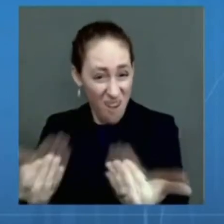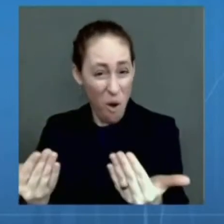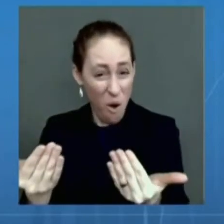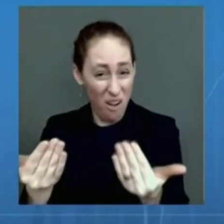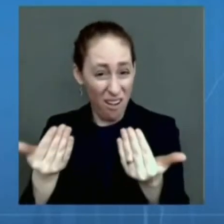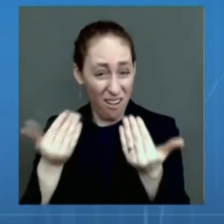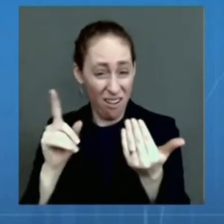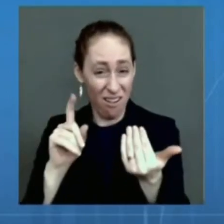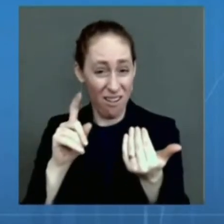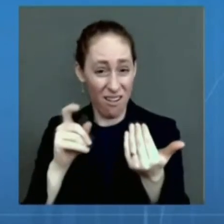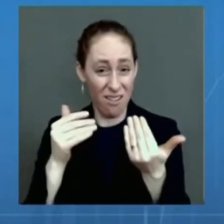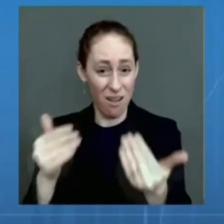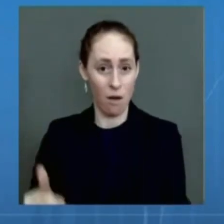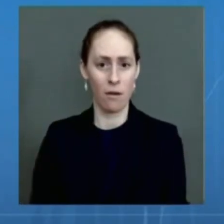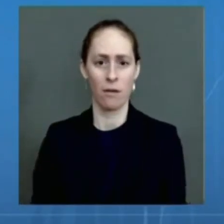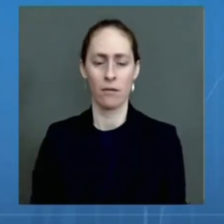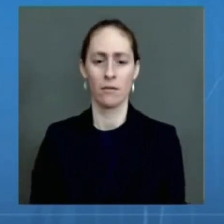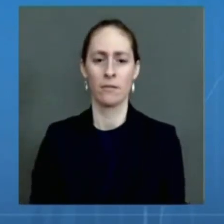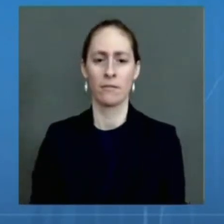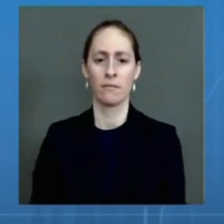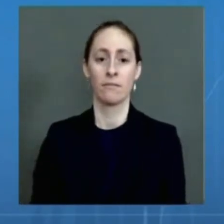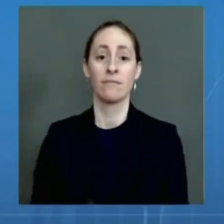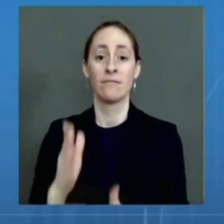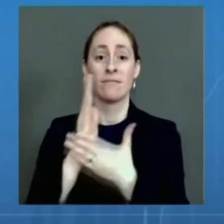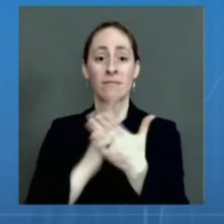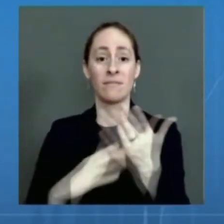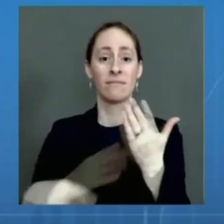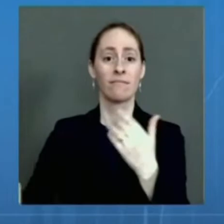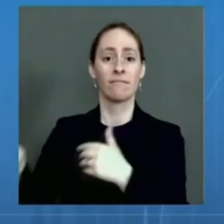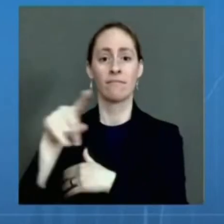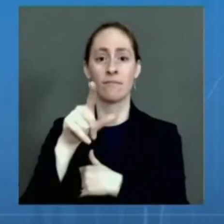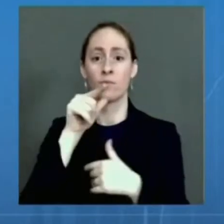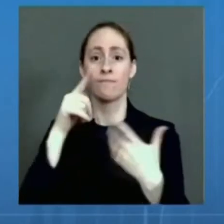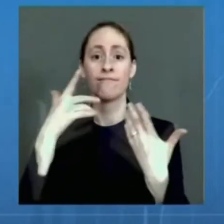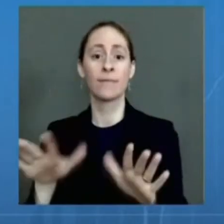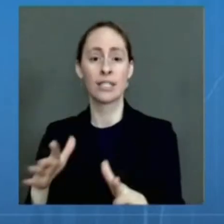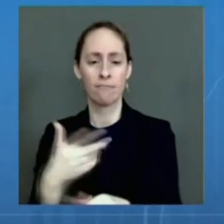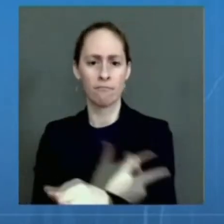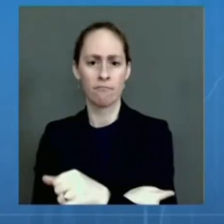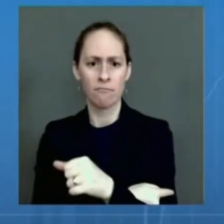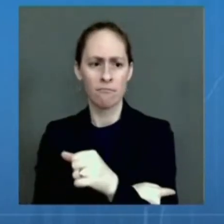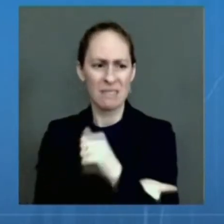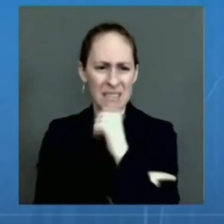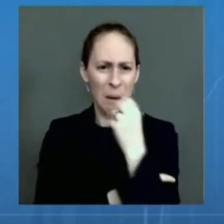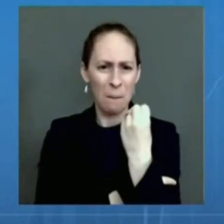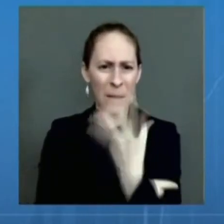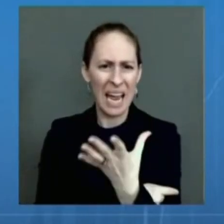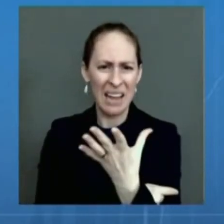30% OF THE FULLY VACCINATED. HOW CONCERNING IS THAT AS WE HEAD INTO THIS LARGER SURGE?